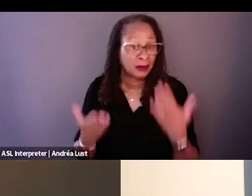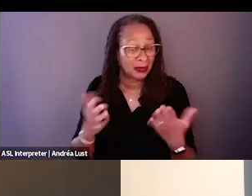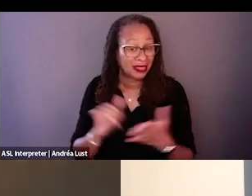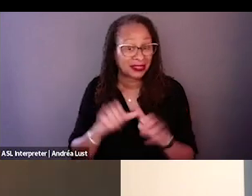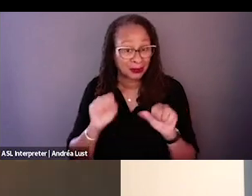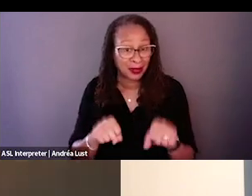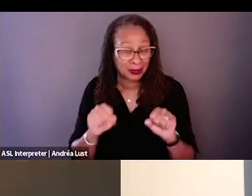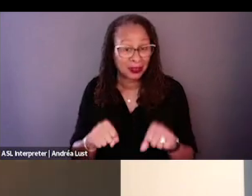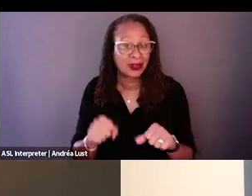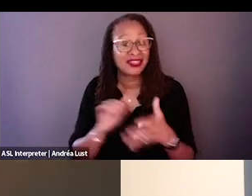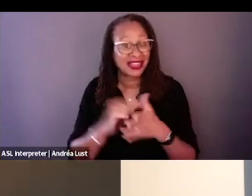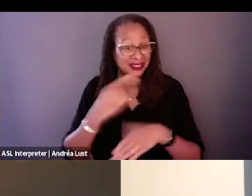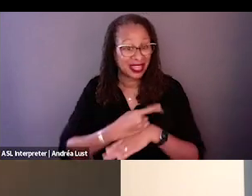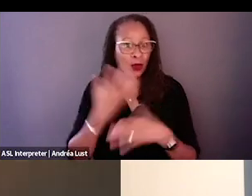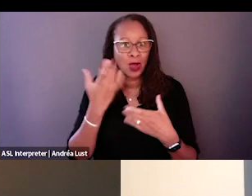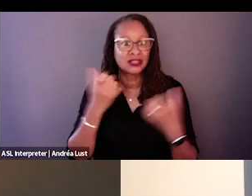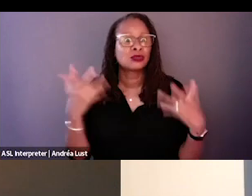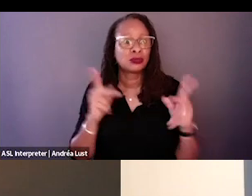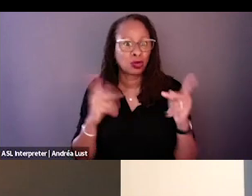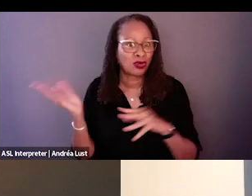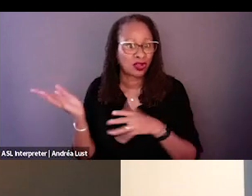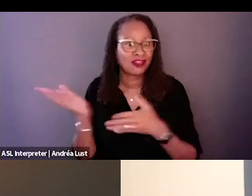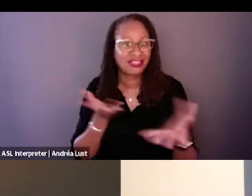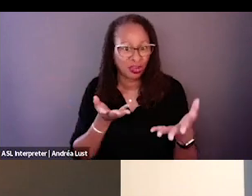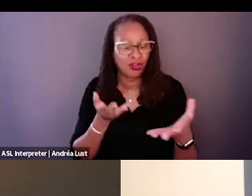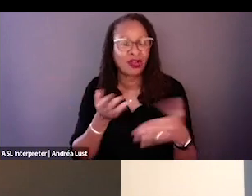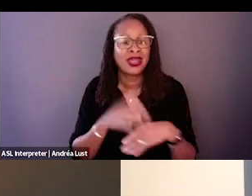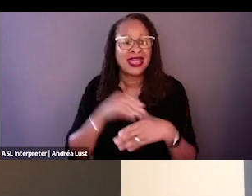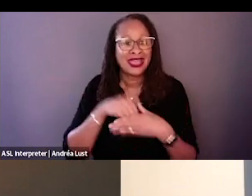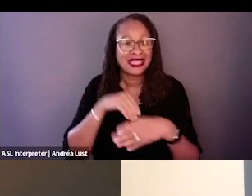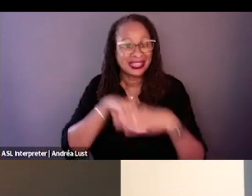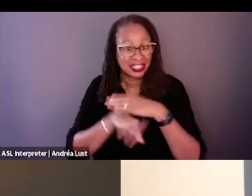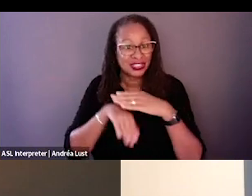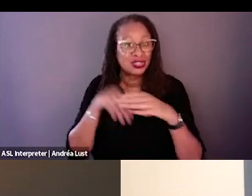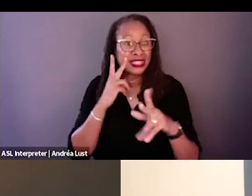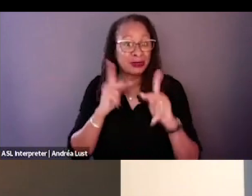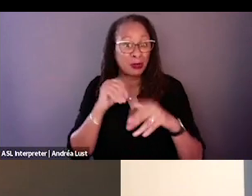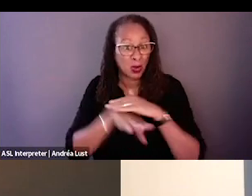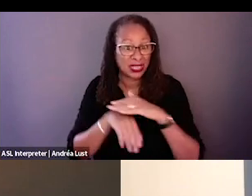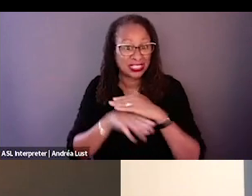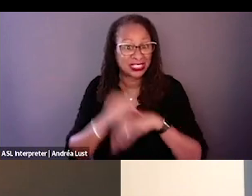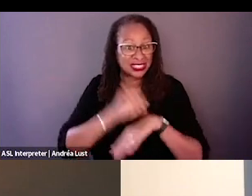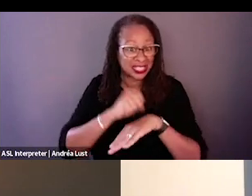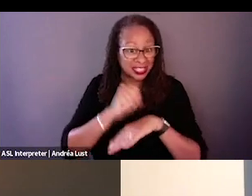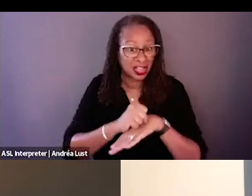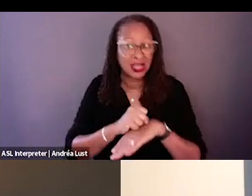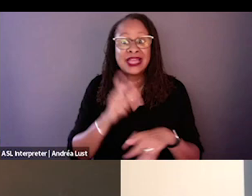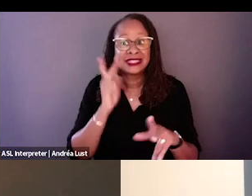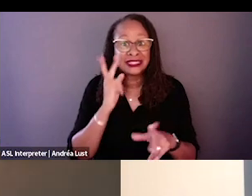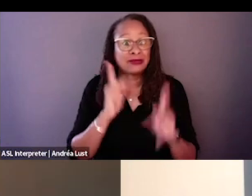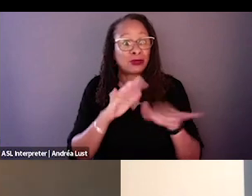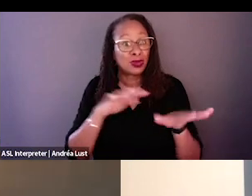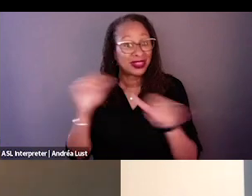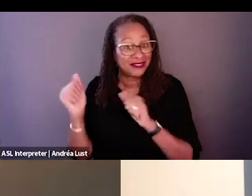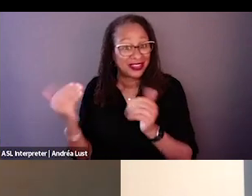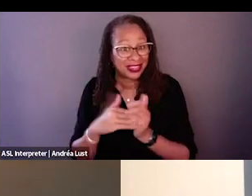Bianca Stigter: The saying, this Mr. Chandler remembered coming to Michelle's, don't know if that